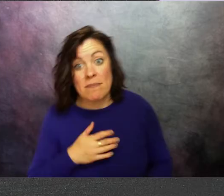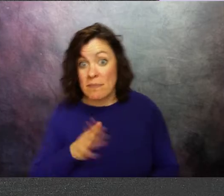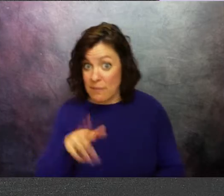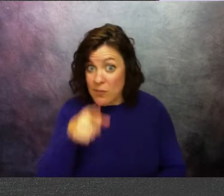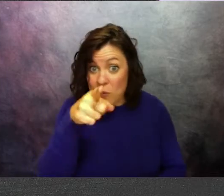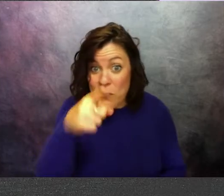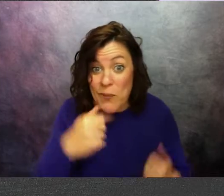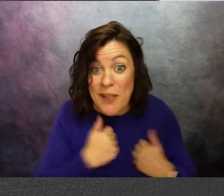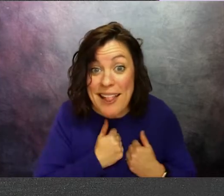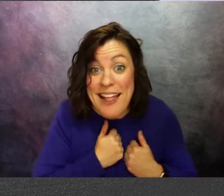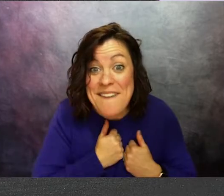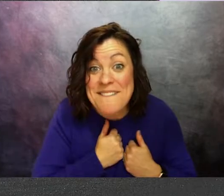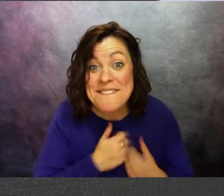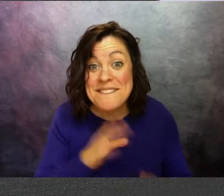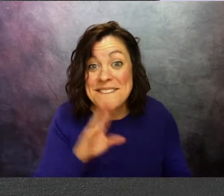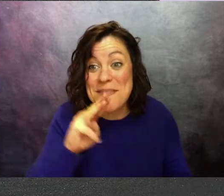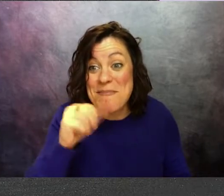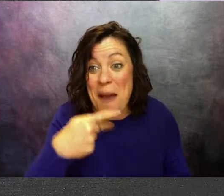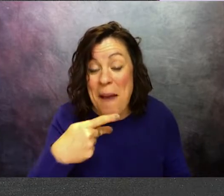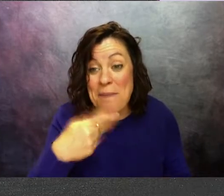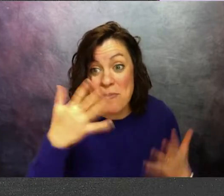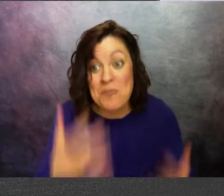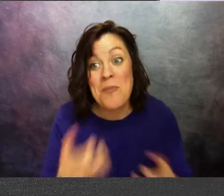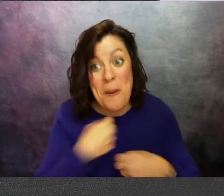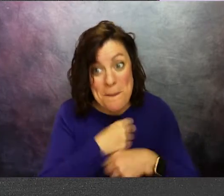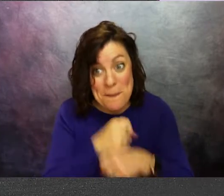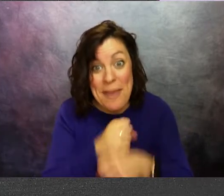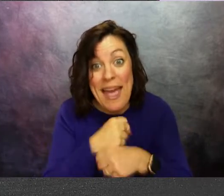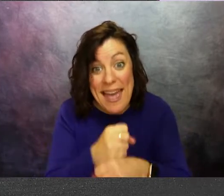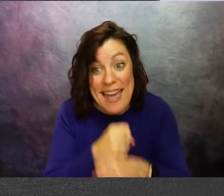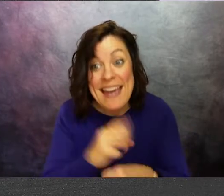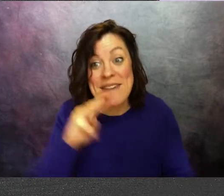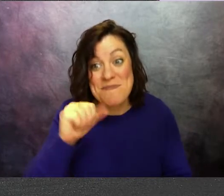I think I want to make a map of my bedroom.